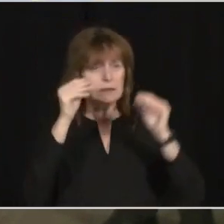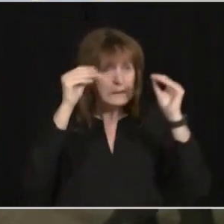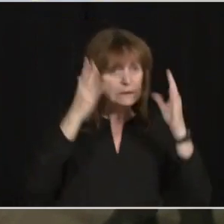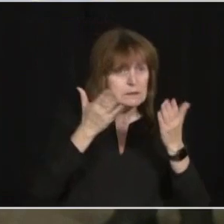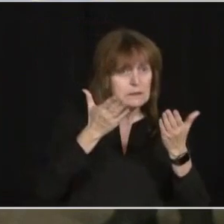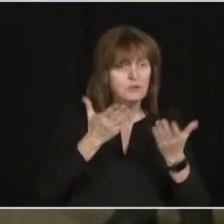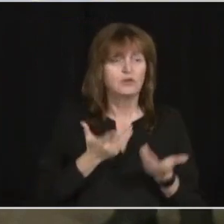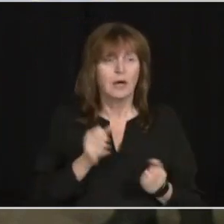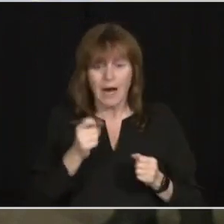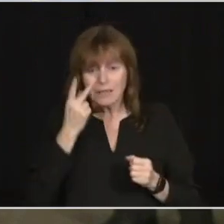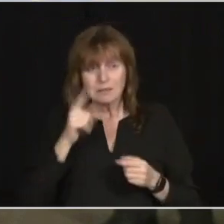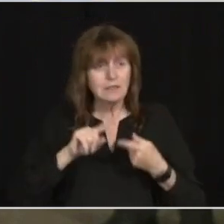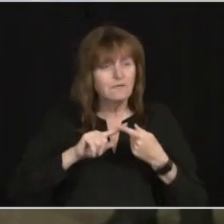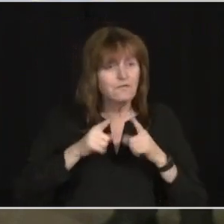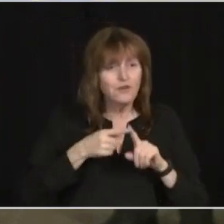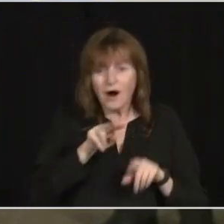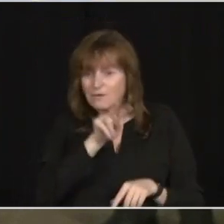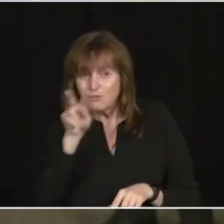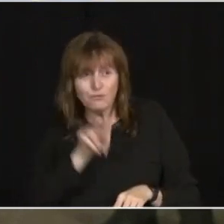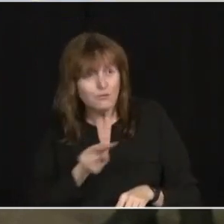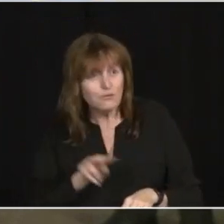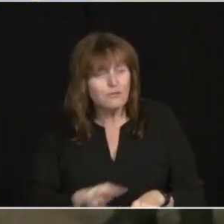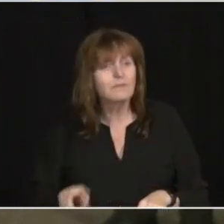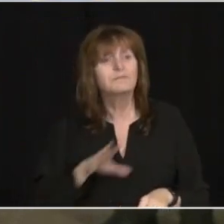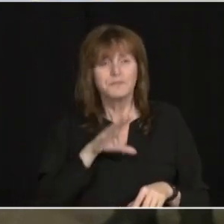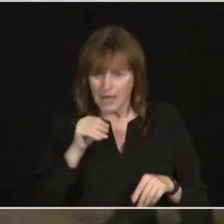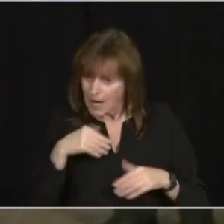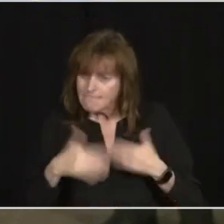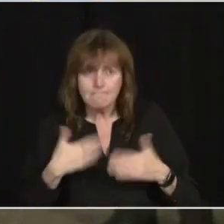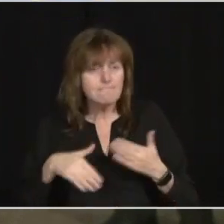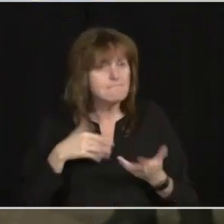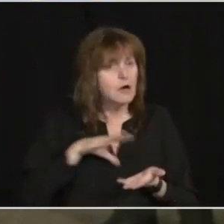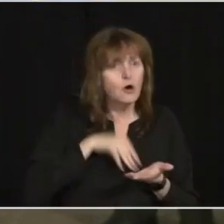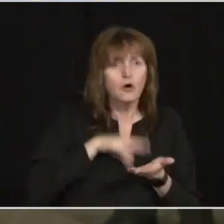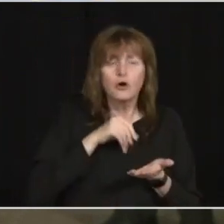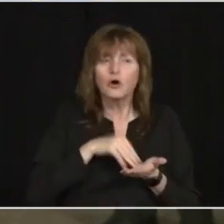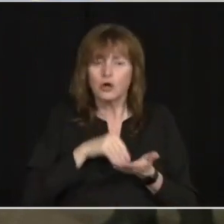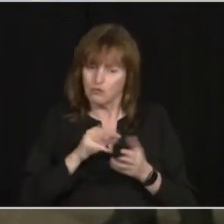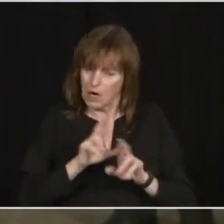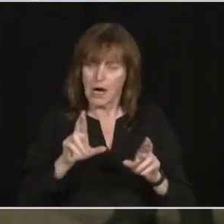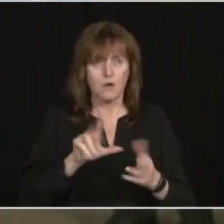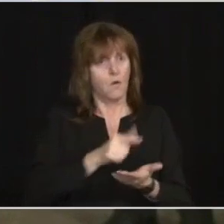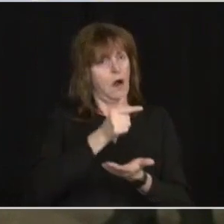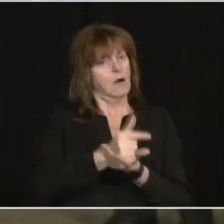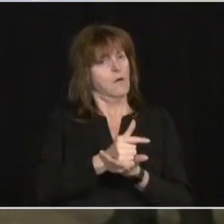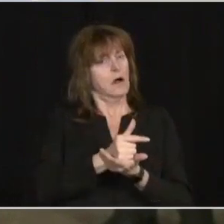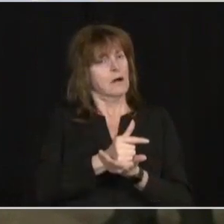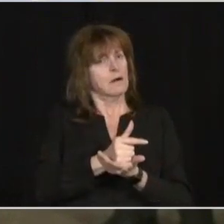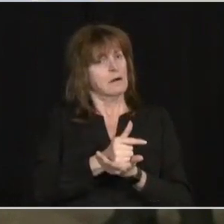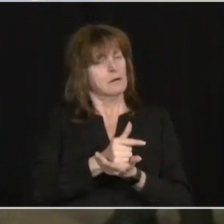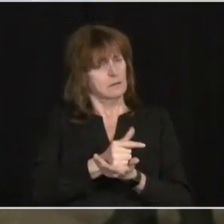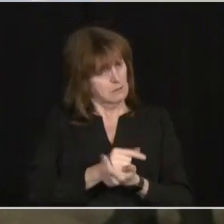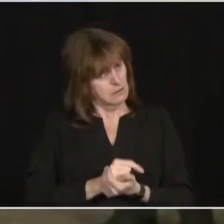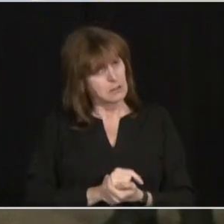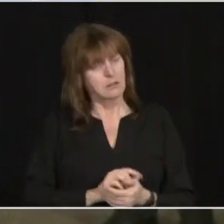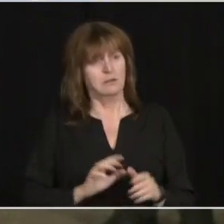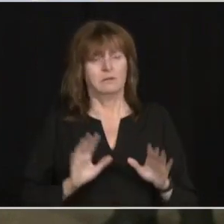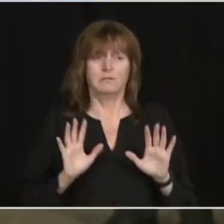curriculum to graduate that's been mentioned. When it comes to the summer process in September I want parents to know we're